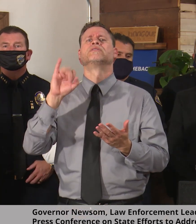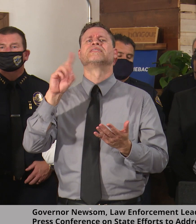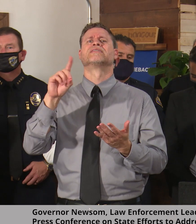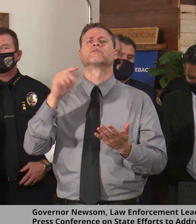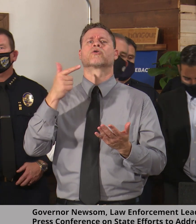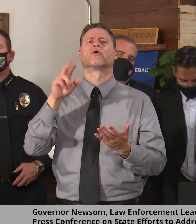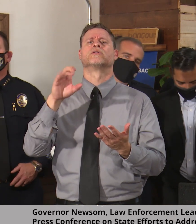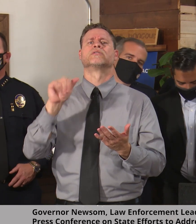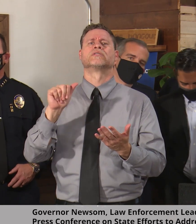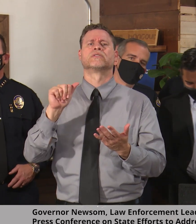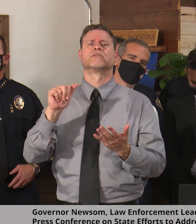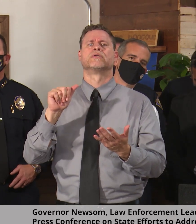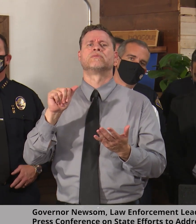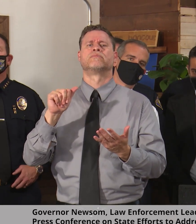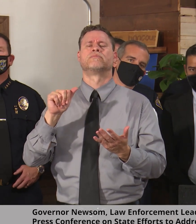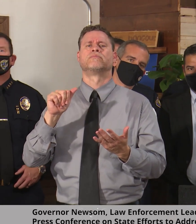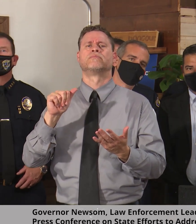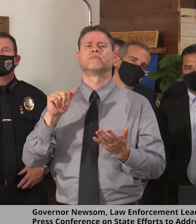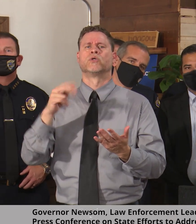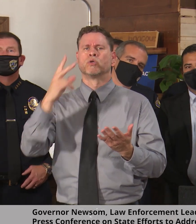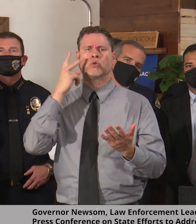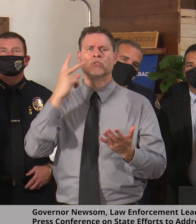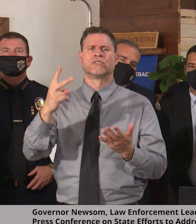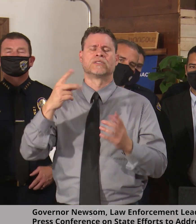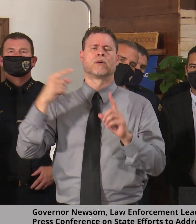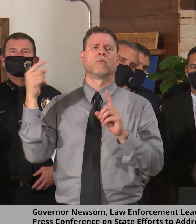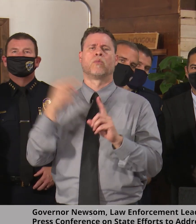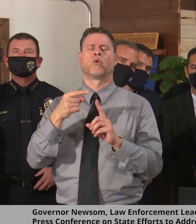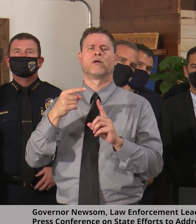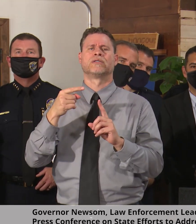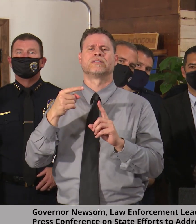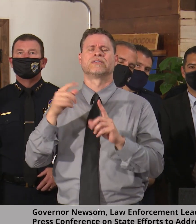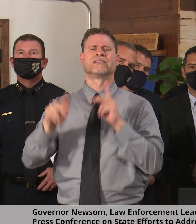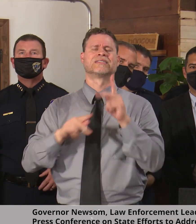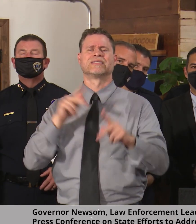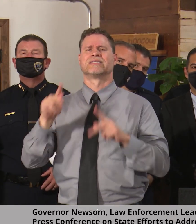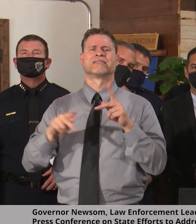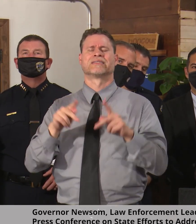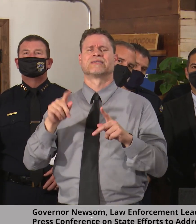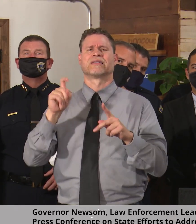First question sir do you see a point where citizens are going to have to show proof of